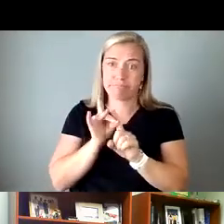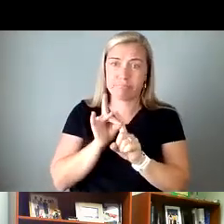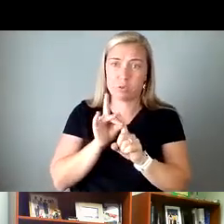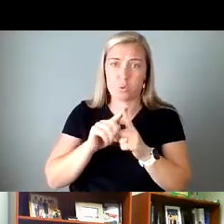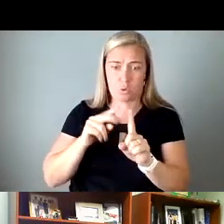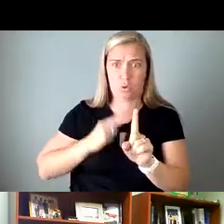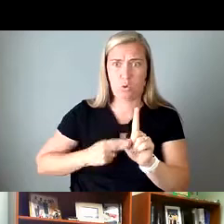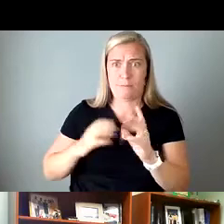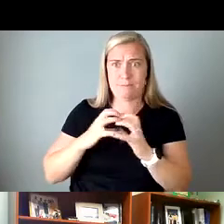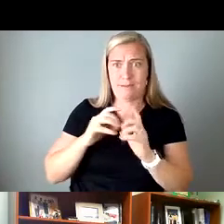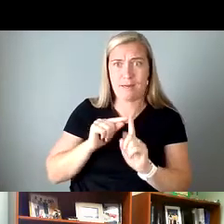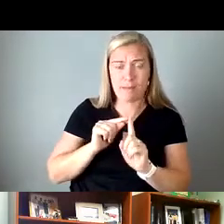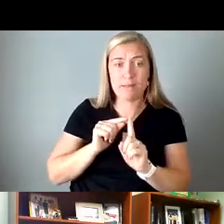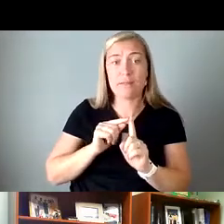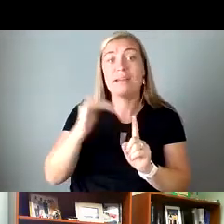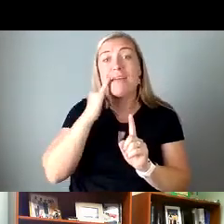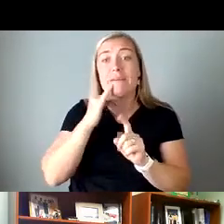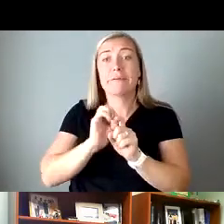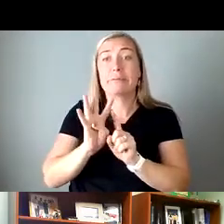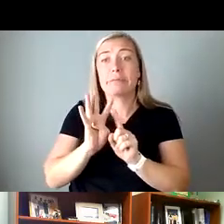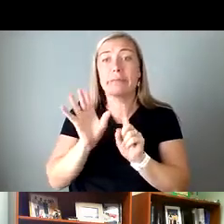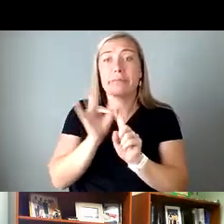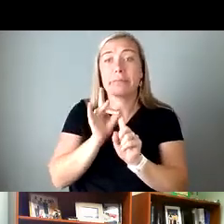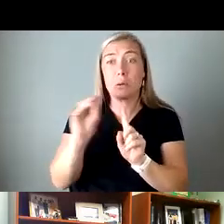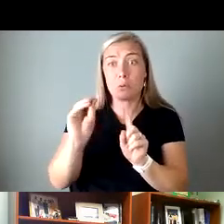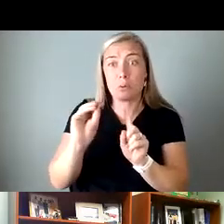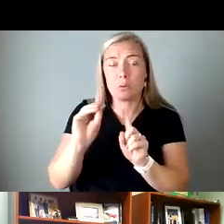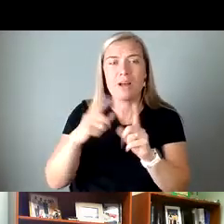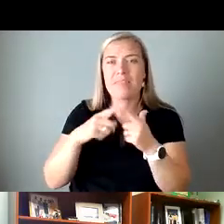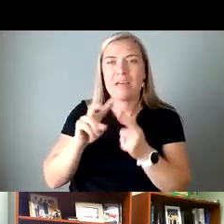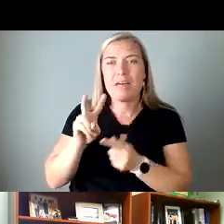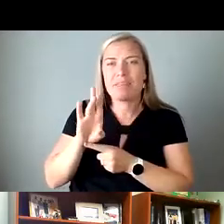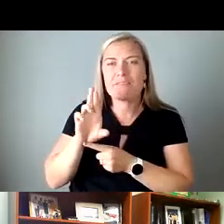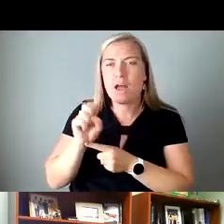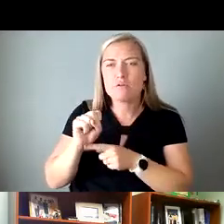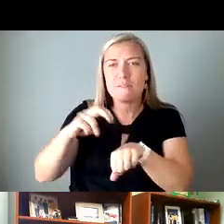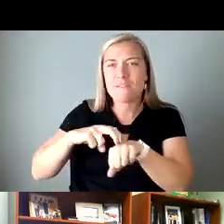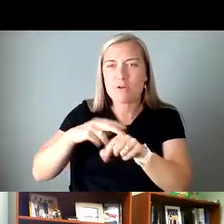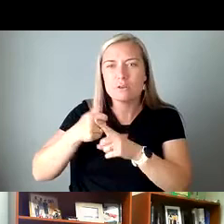cell the virus couldn't fuse with that cell couldn't become that cell couldn't become infected.